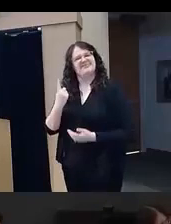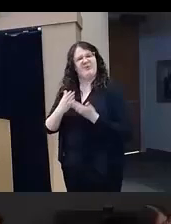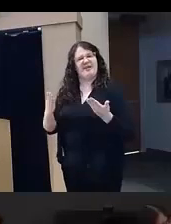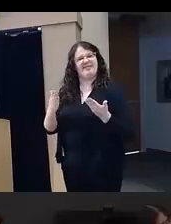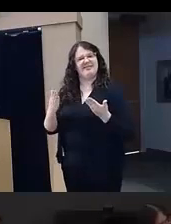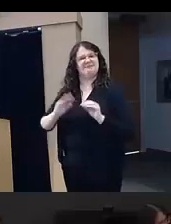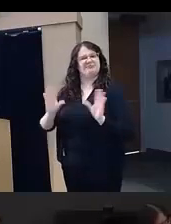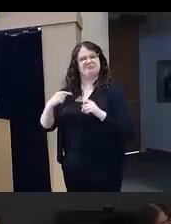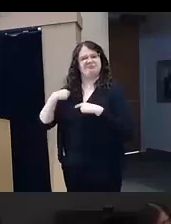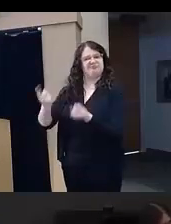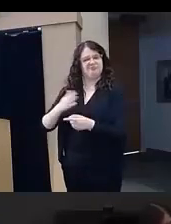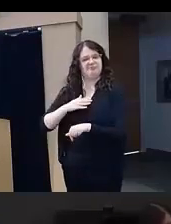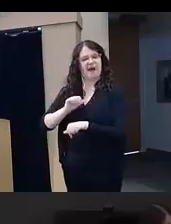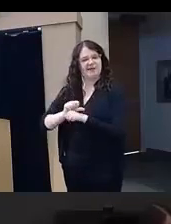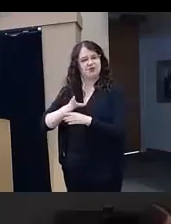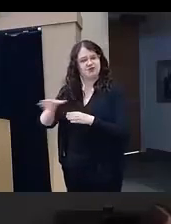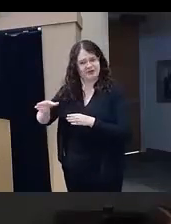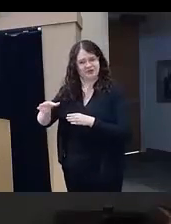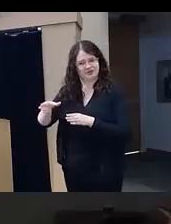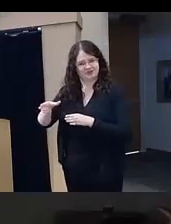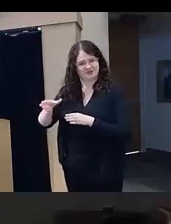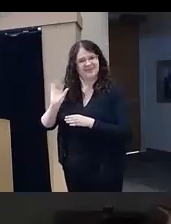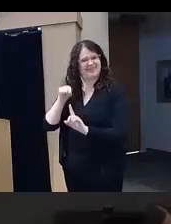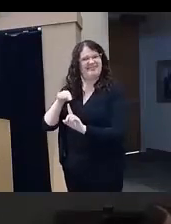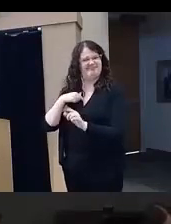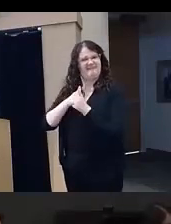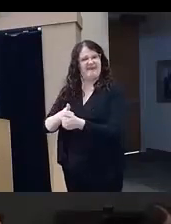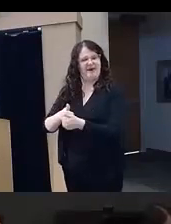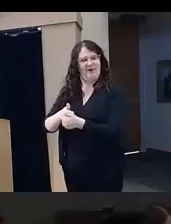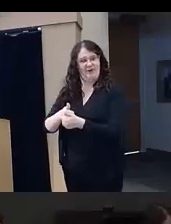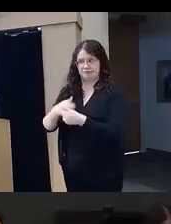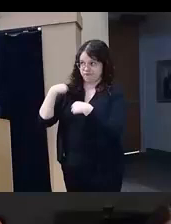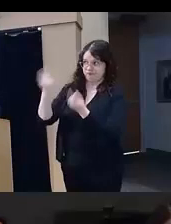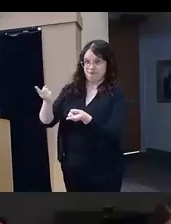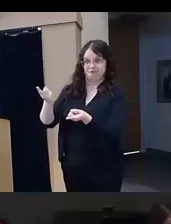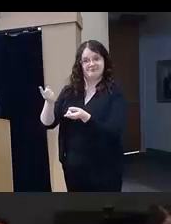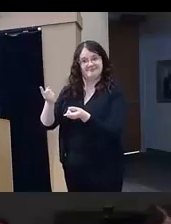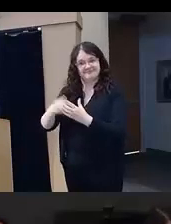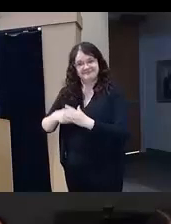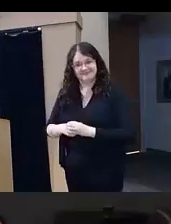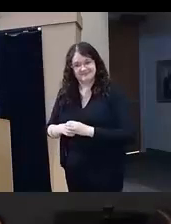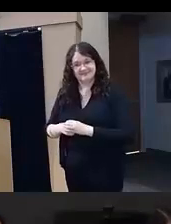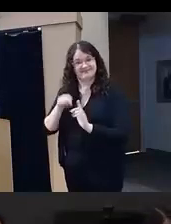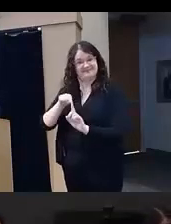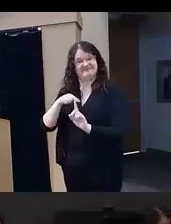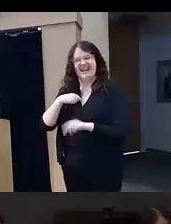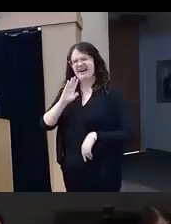that I uh operated on throughout my career I have never been afraid of failures